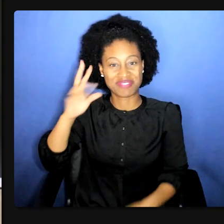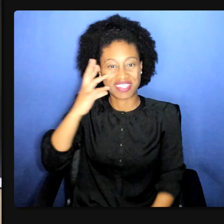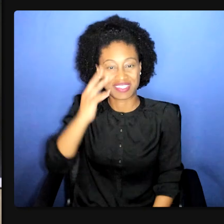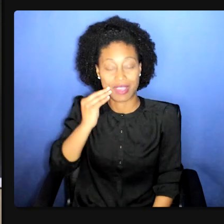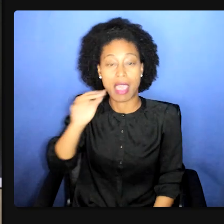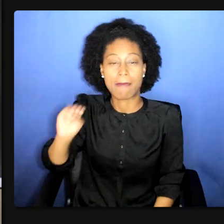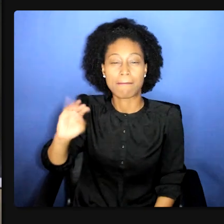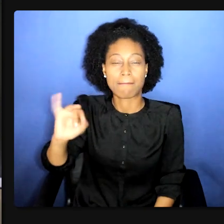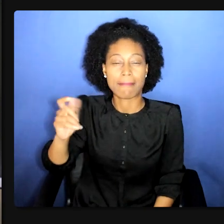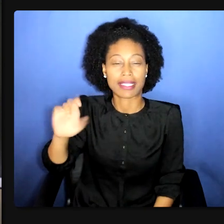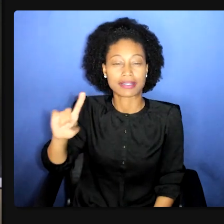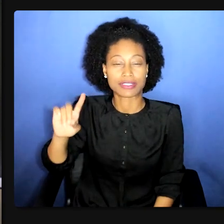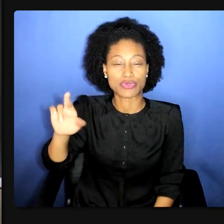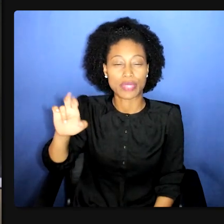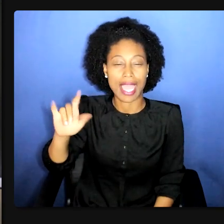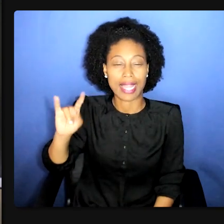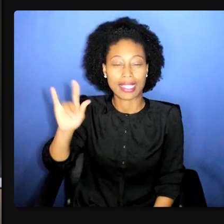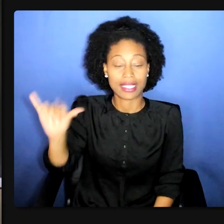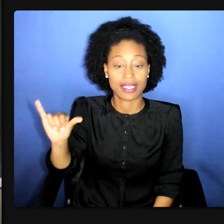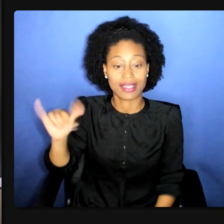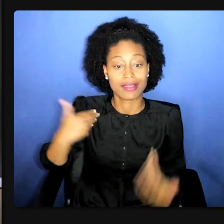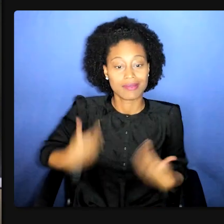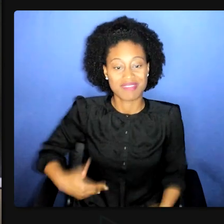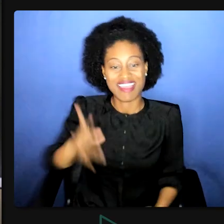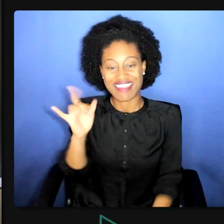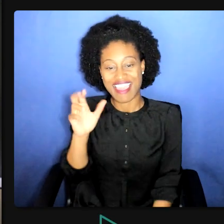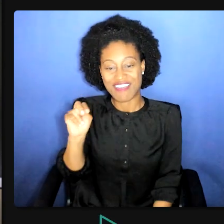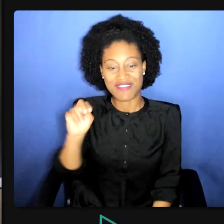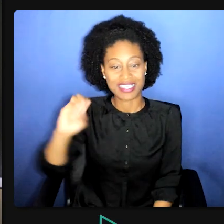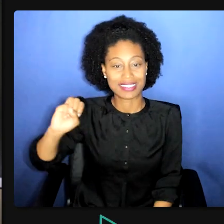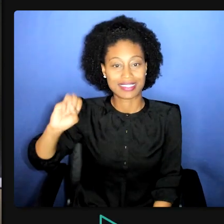my name is kevin semple and i'm a program manager on the microsoft mixed reality team